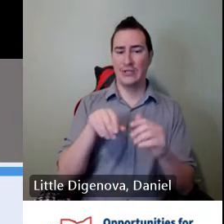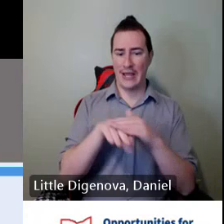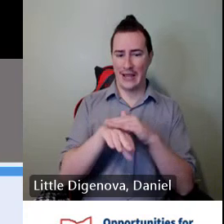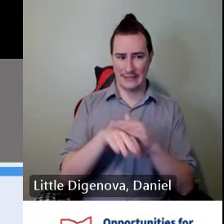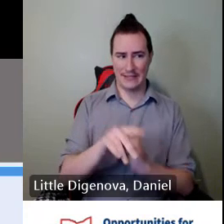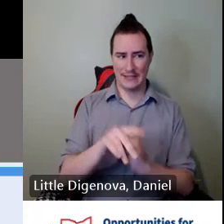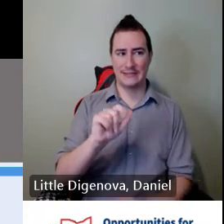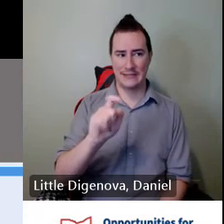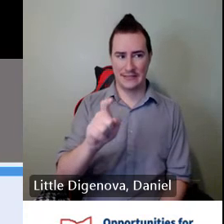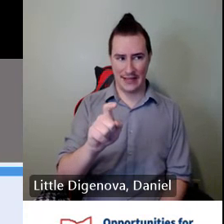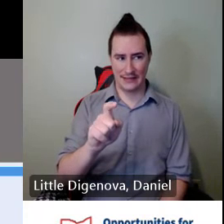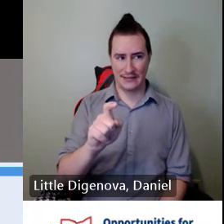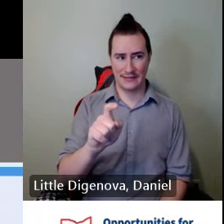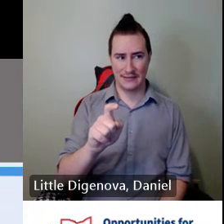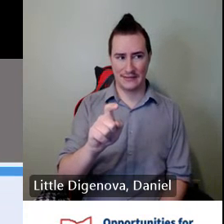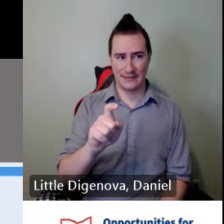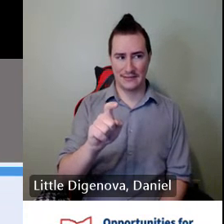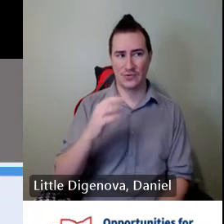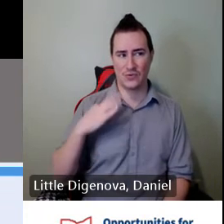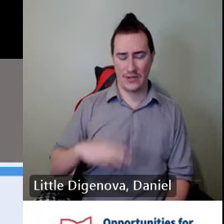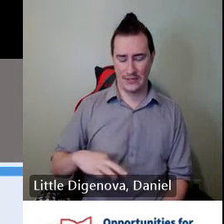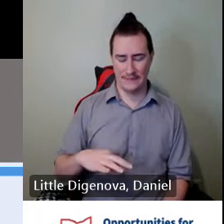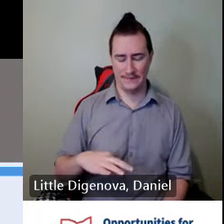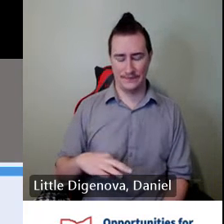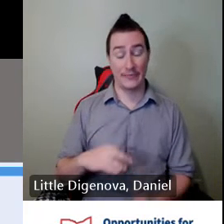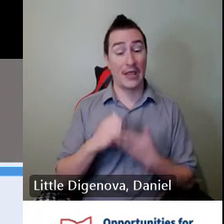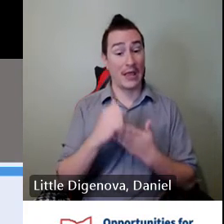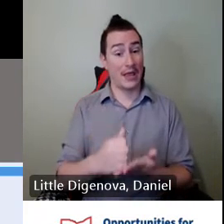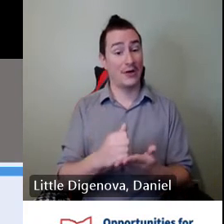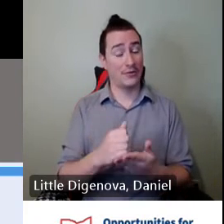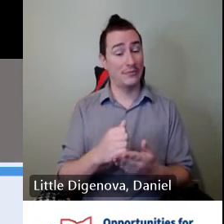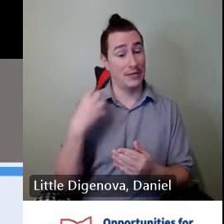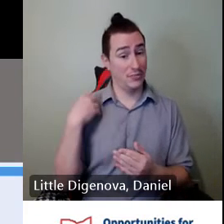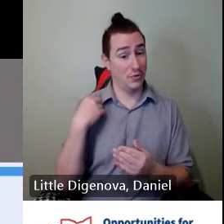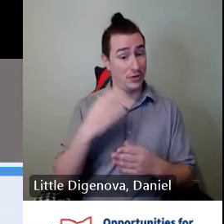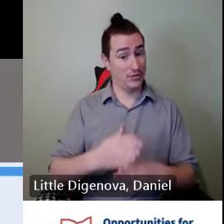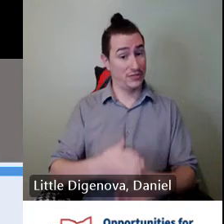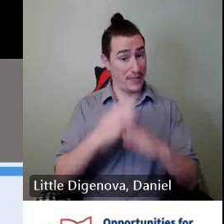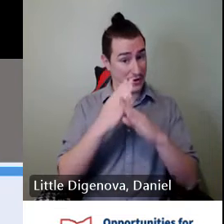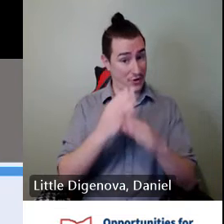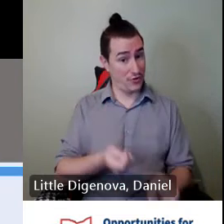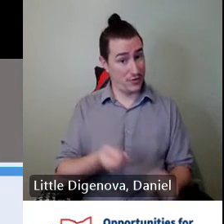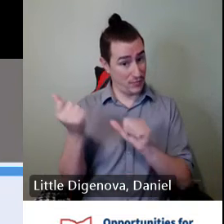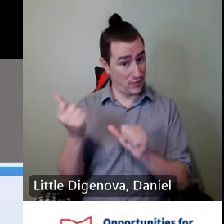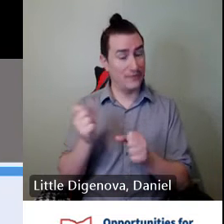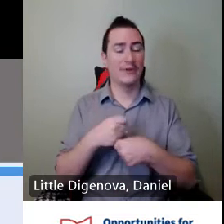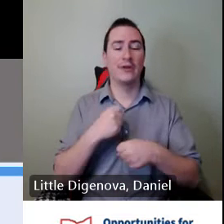associated with removing barriers and creating environments accessible to individuals with disabilities.